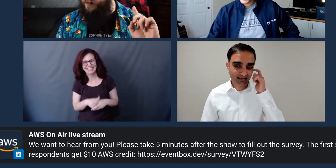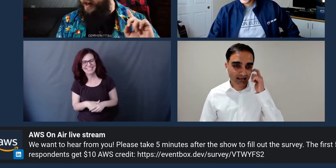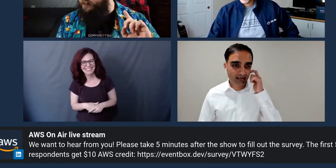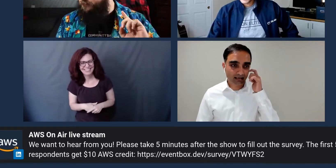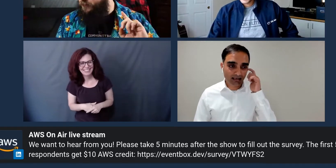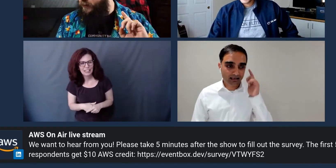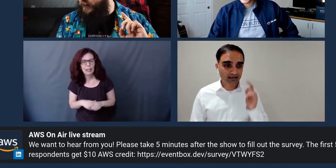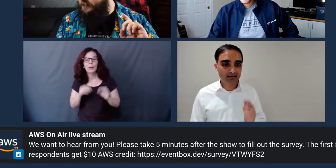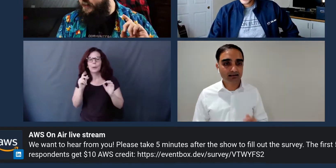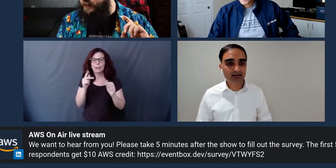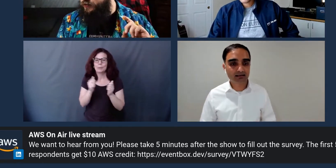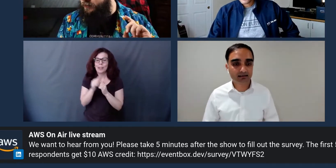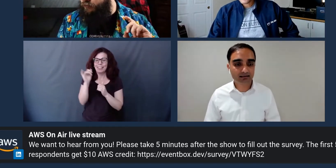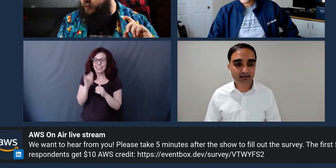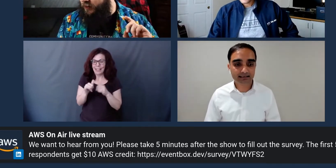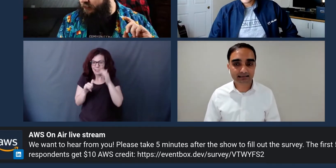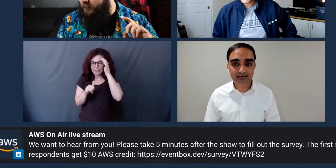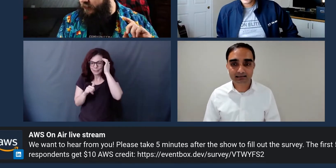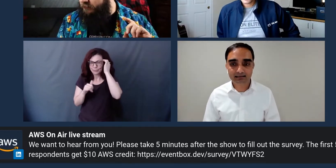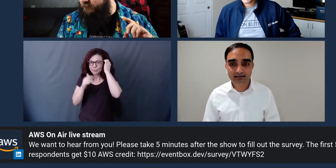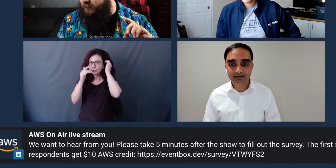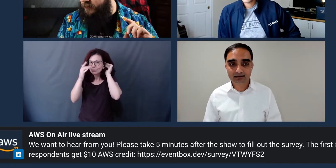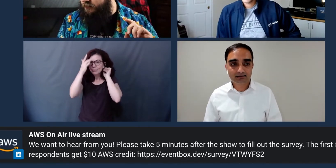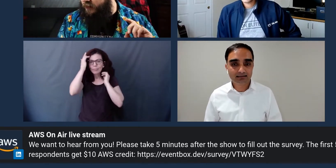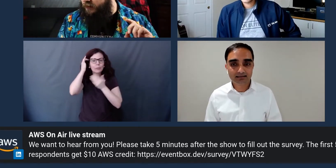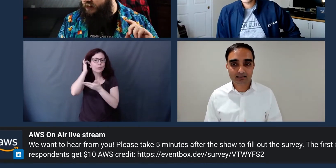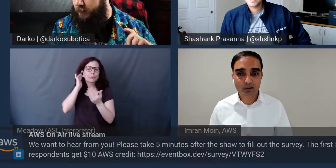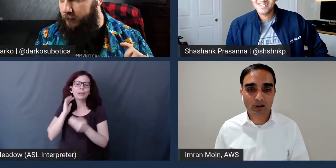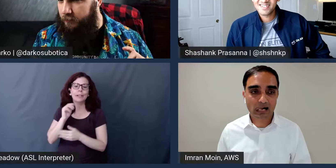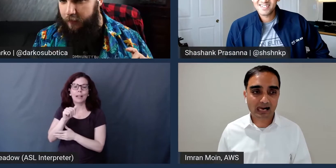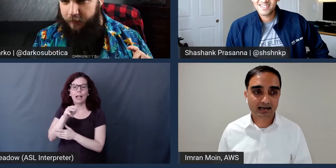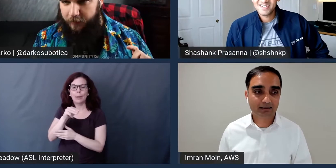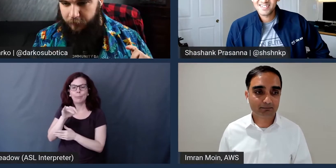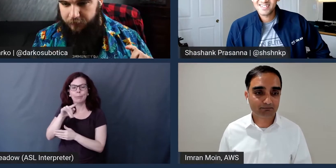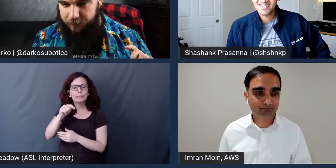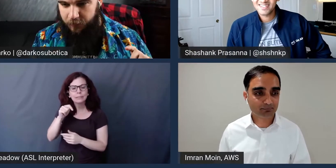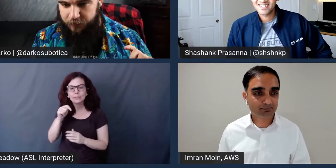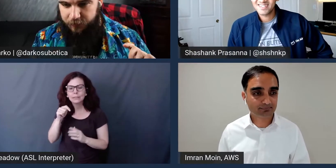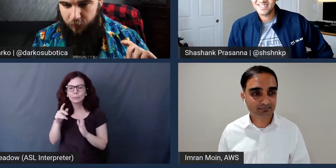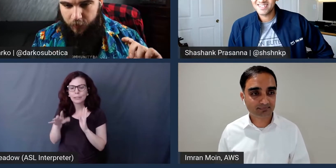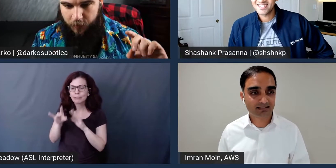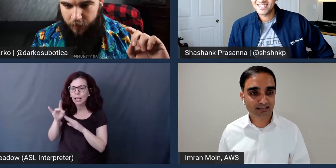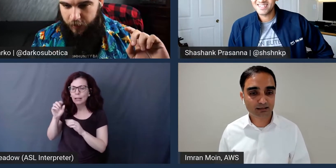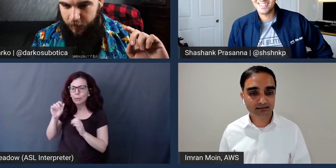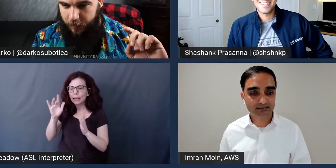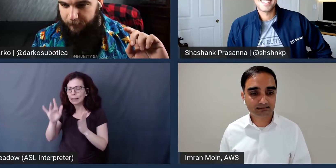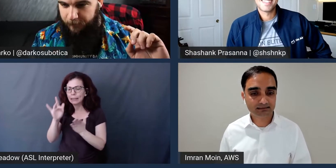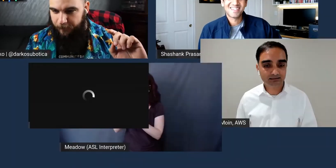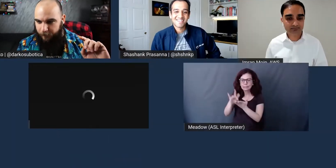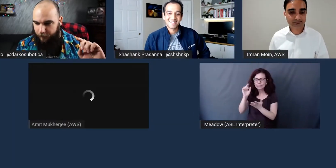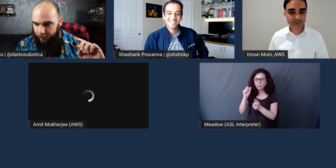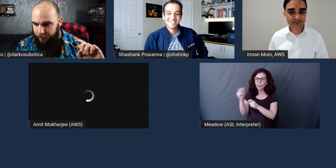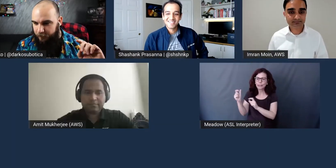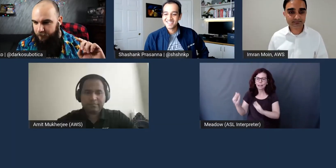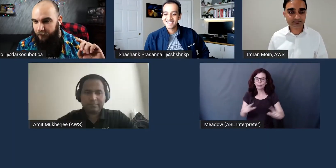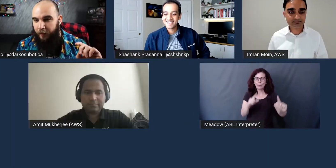With that, let's actually bring it on Amit. Let me find my, in my clickables here. So Amit.